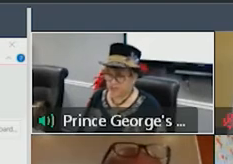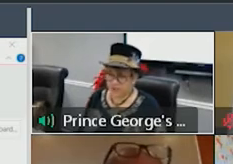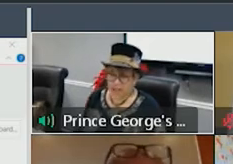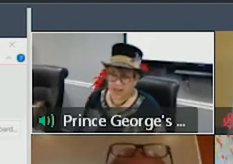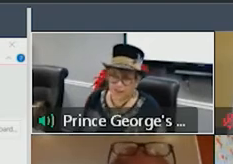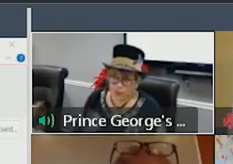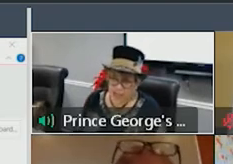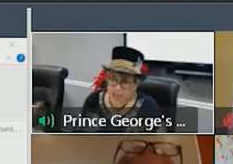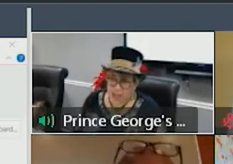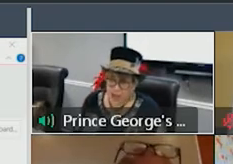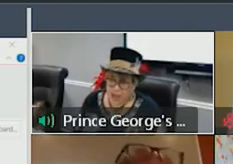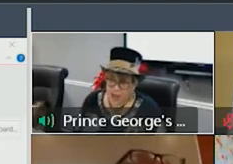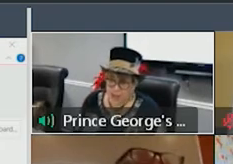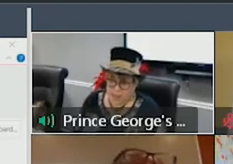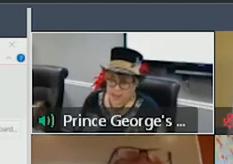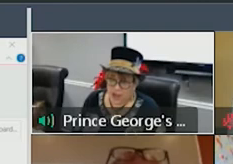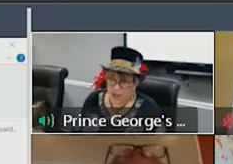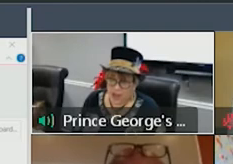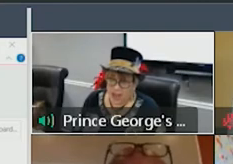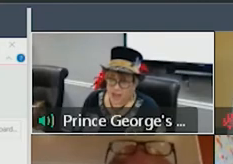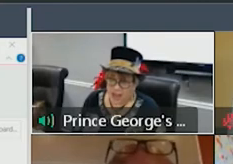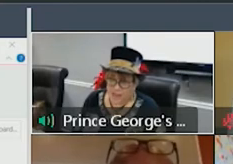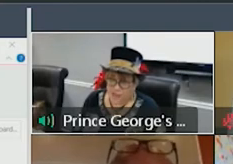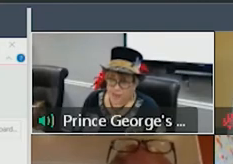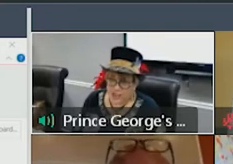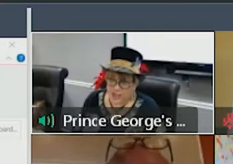on items four, A and B and items four D through G